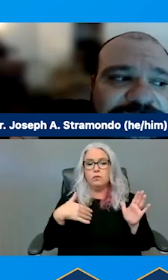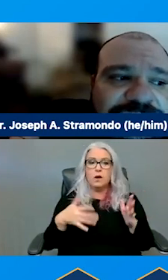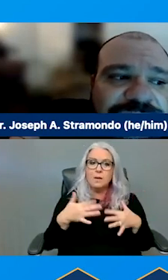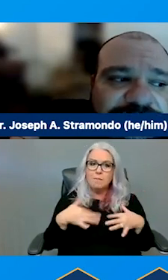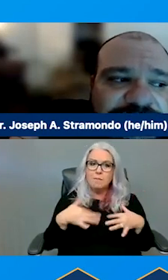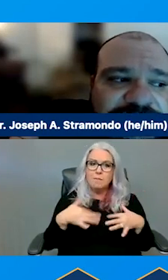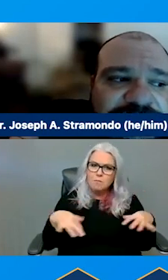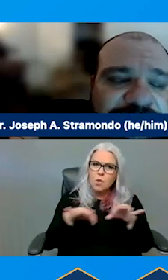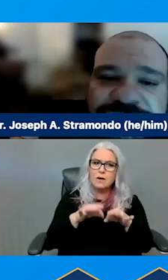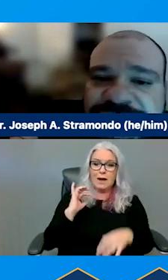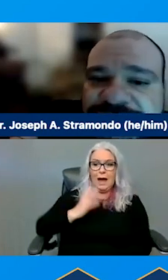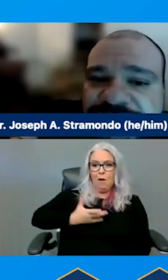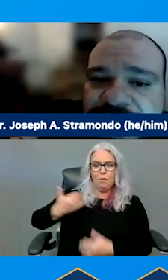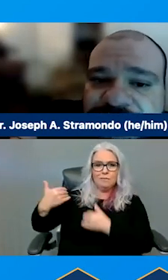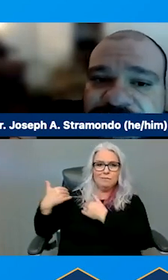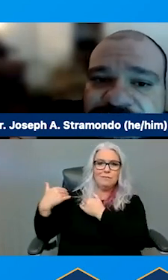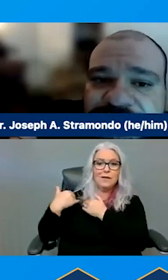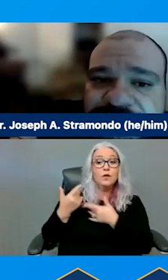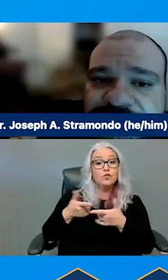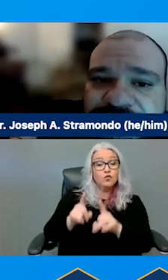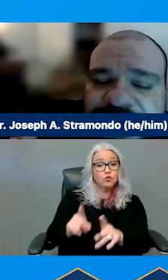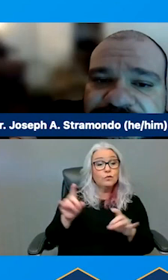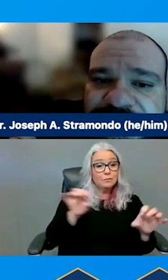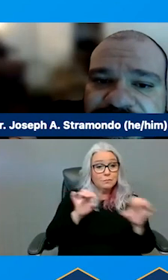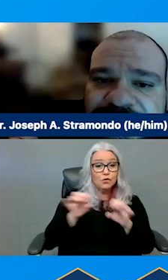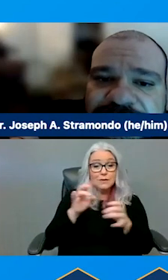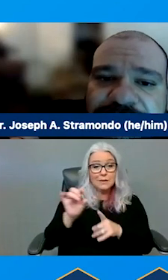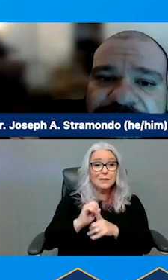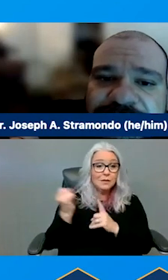during an emergency situation.